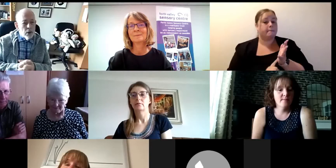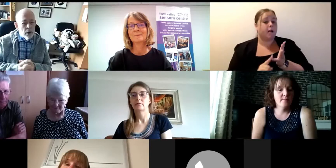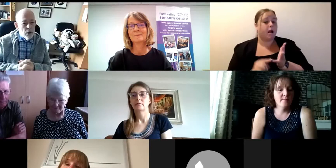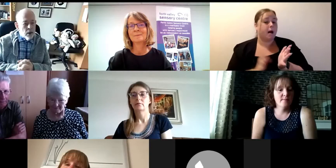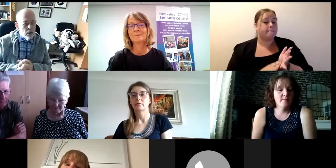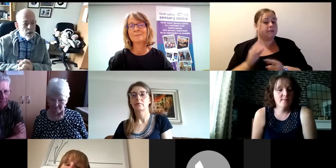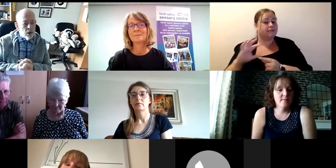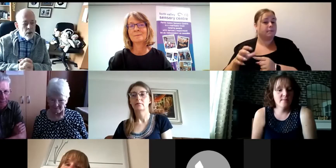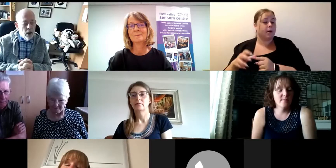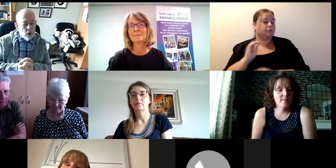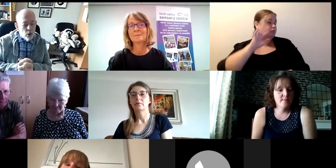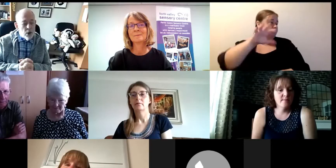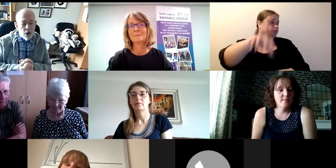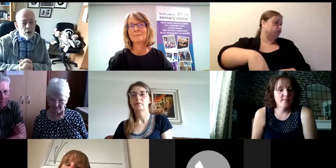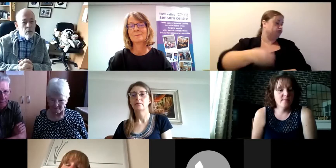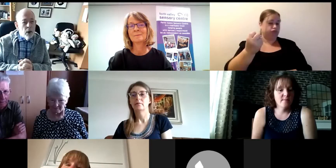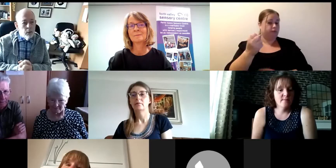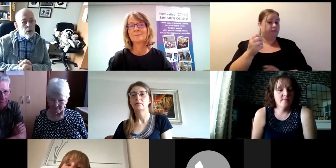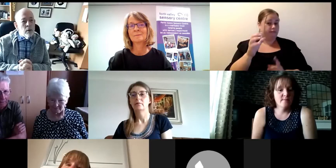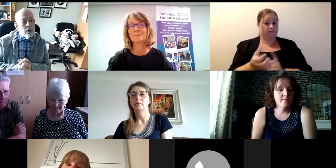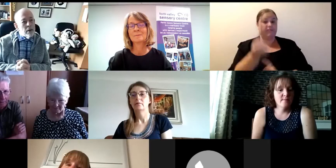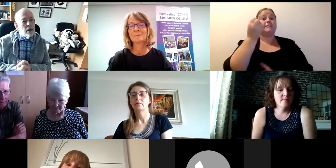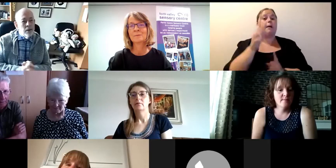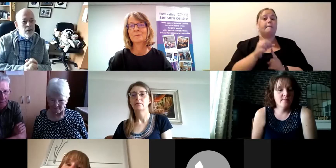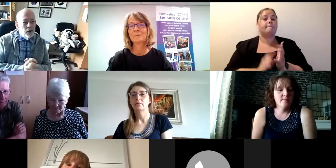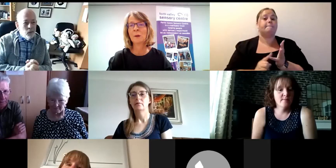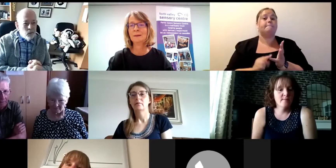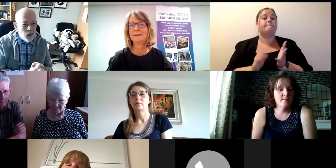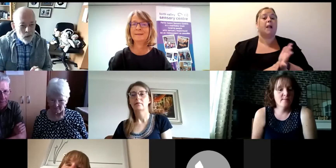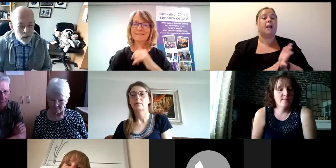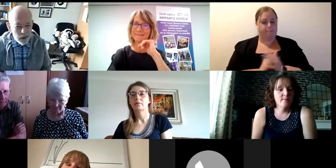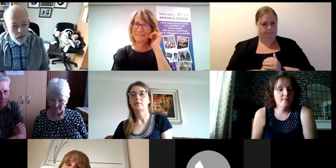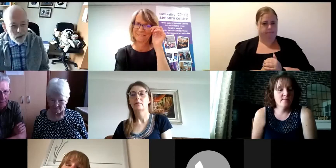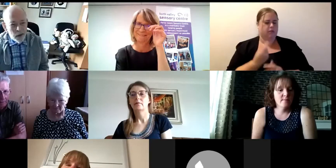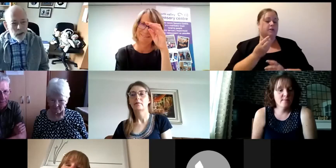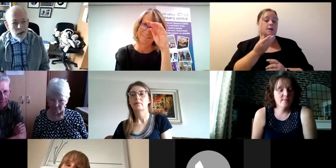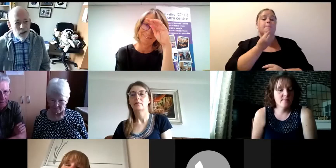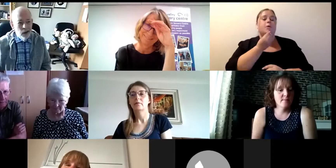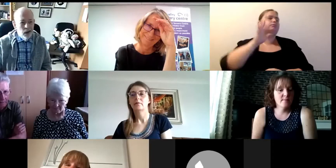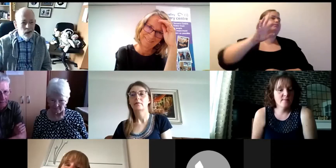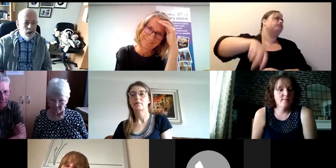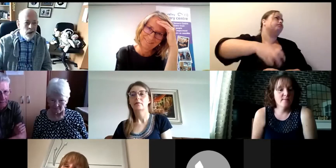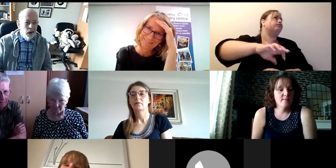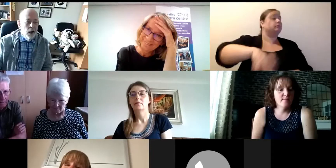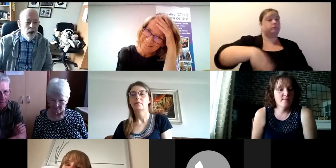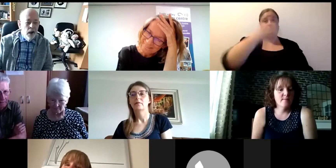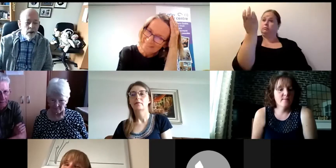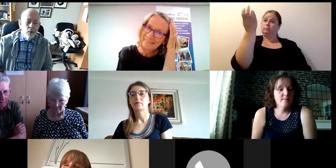"because it looks just like my bottom" he says!